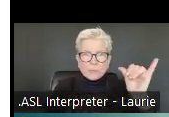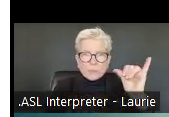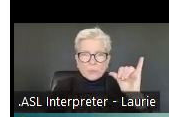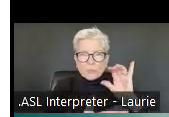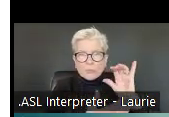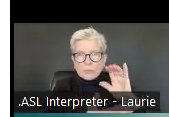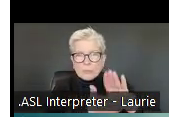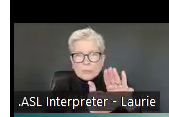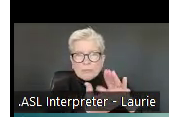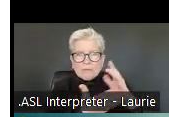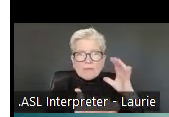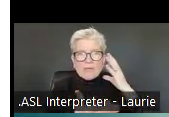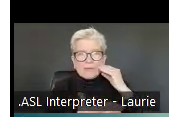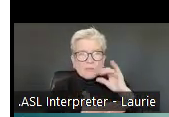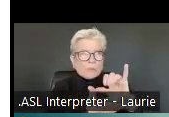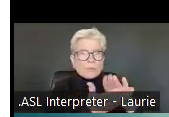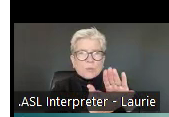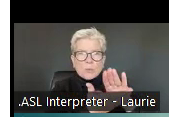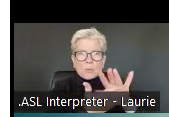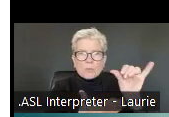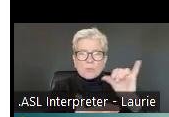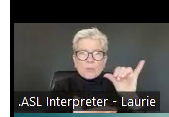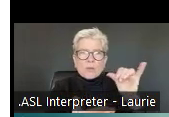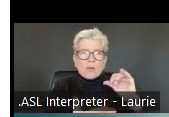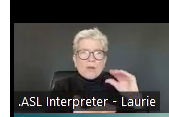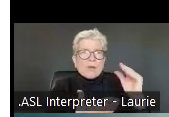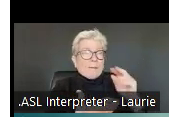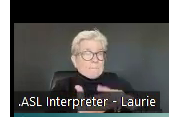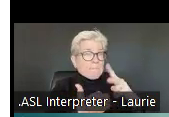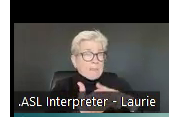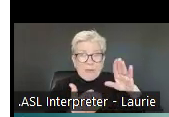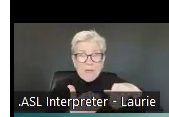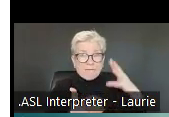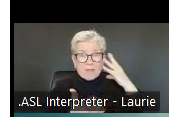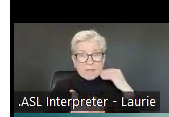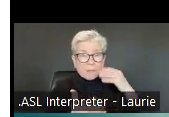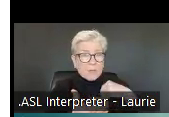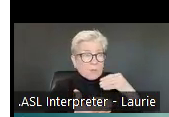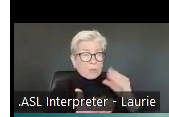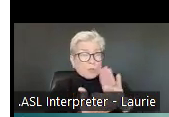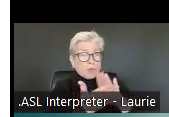newcomer student has not had formal schooling. The percent of students who have